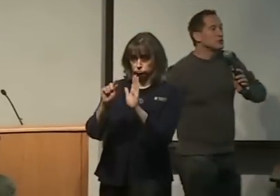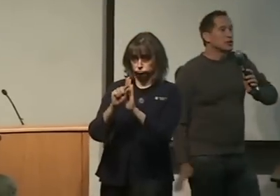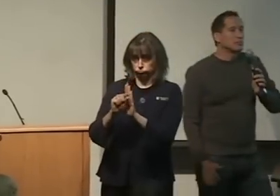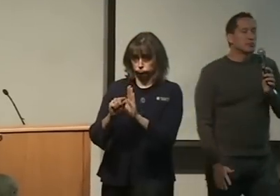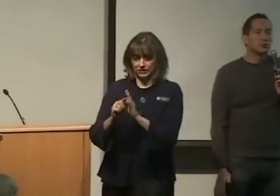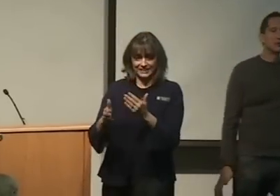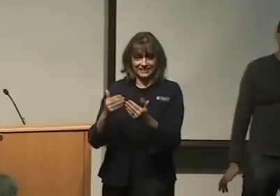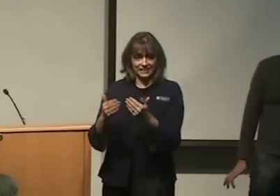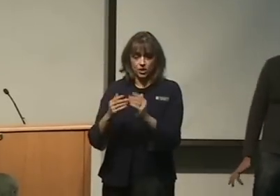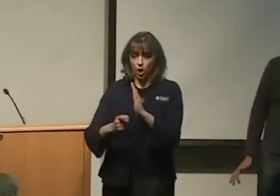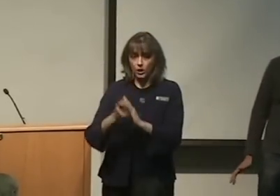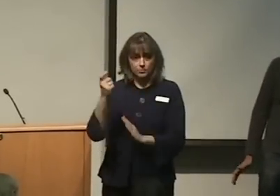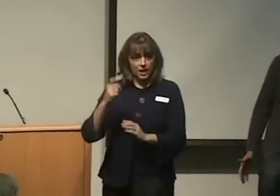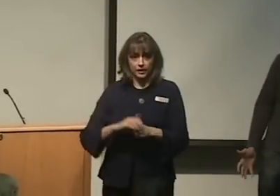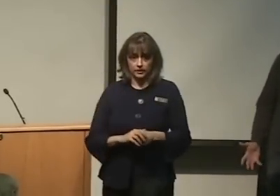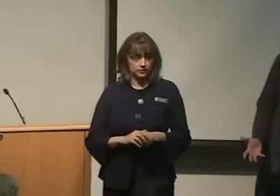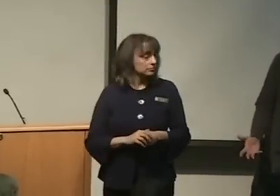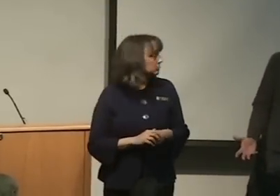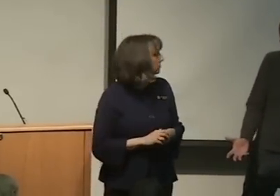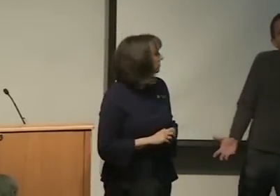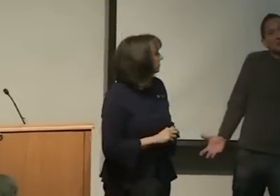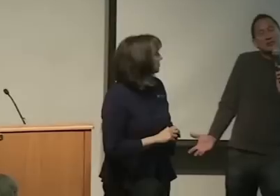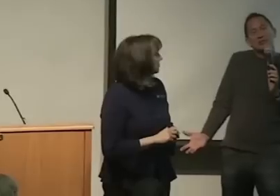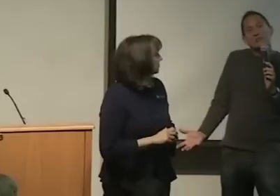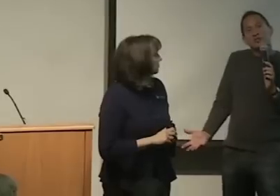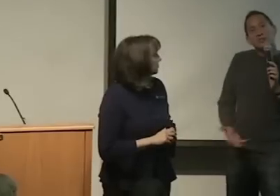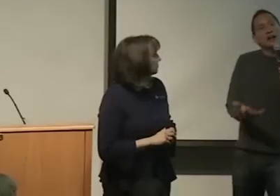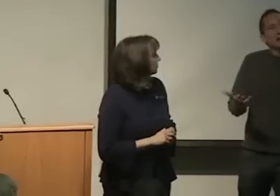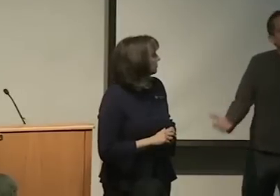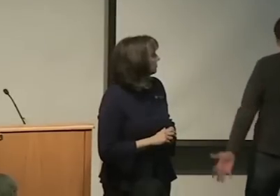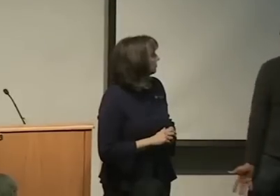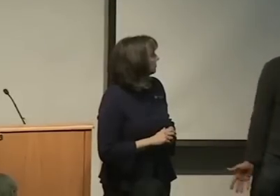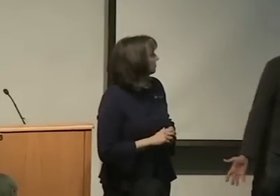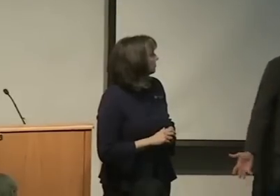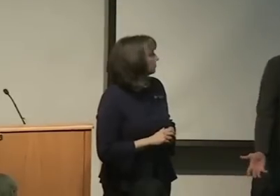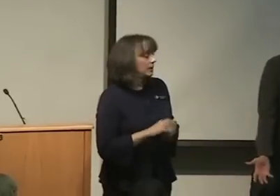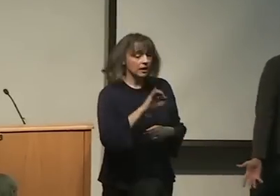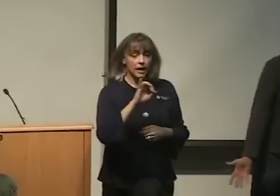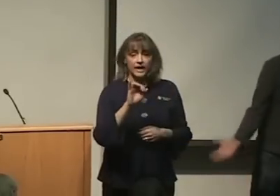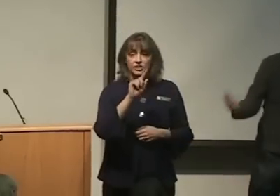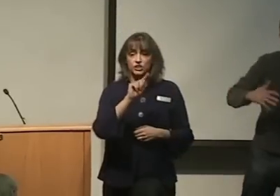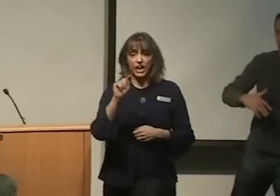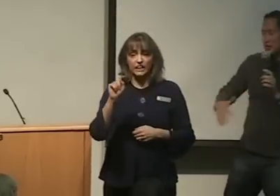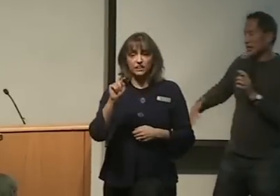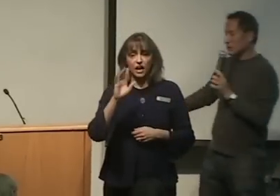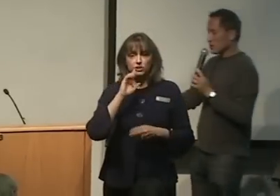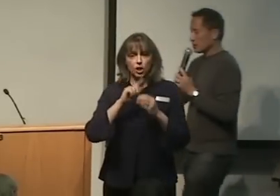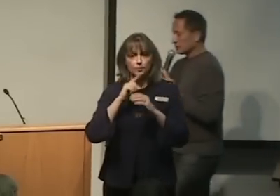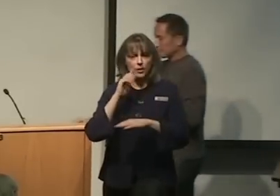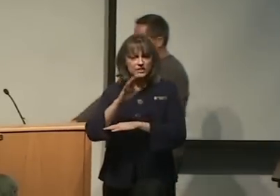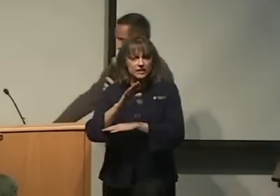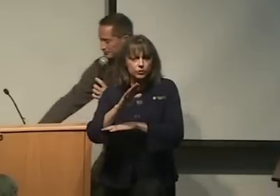You can improve your preparation by knowing what students responded. Which problems did they get right, which problems did they get wrong.